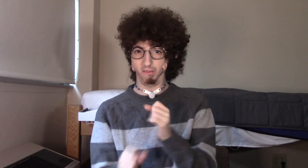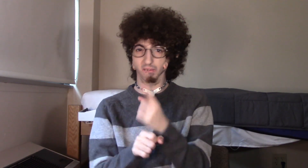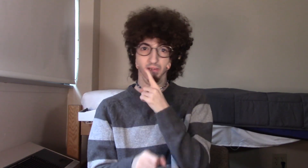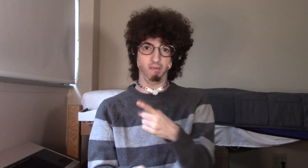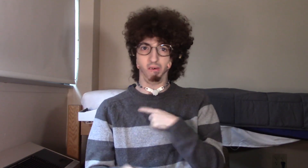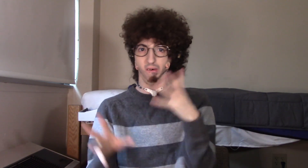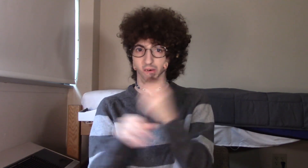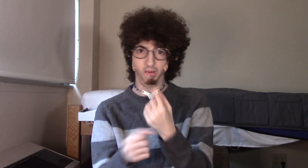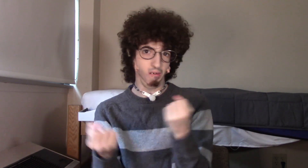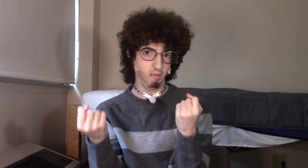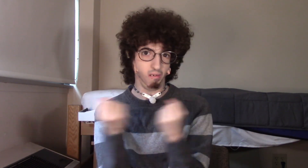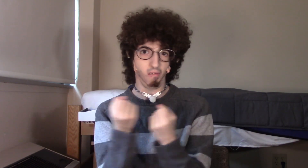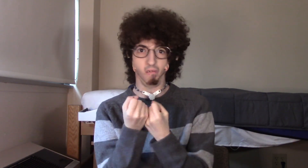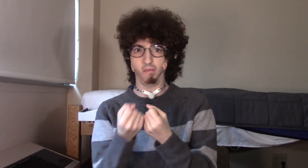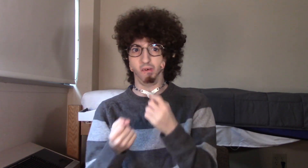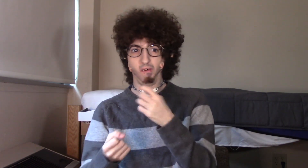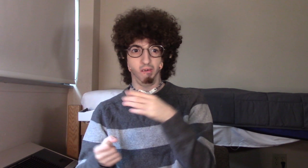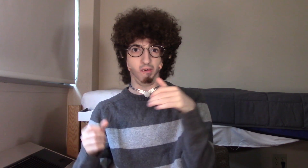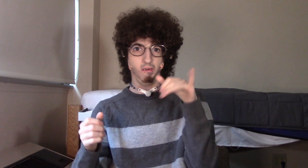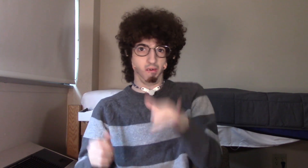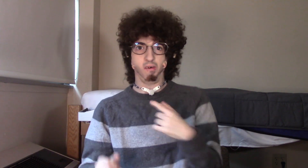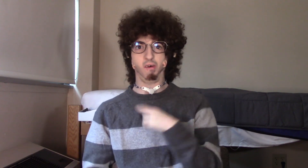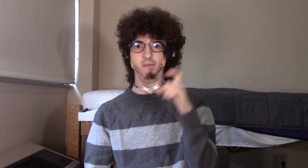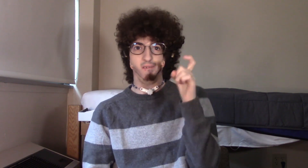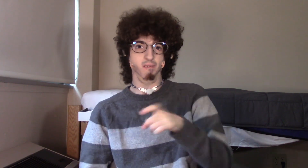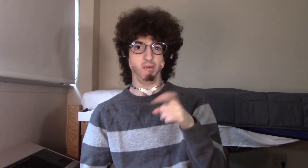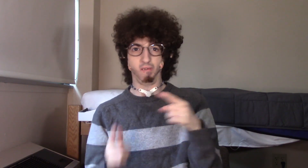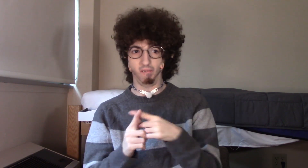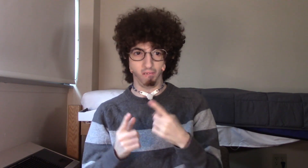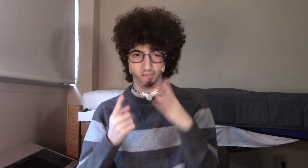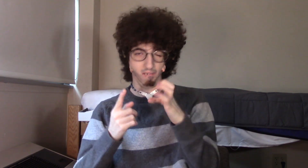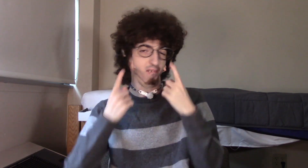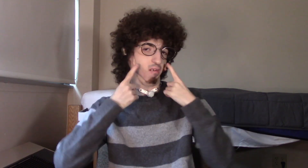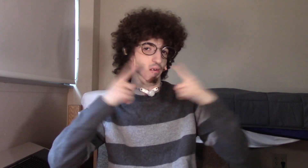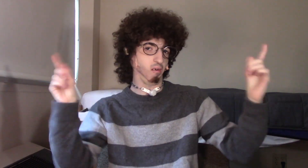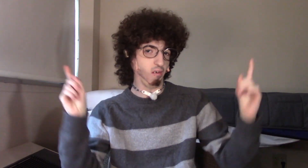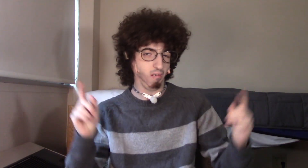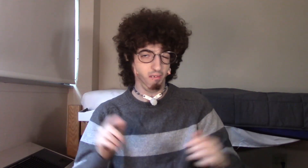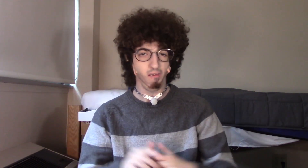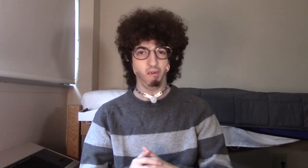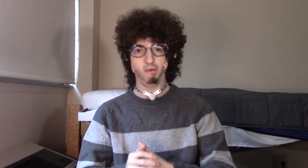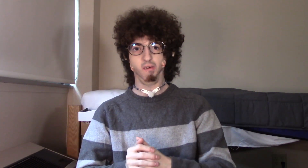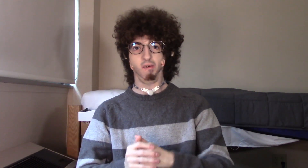and make sure I got the support that I needed to be successful